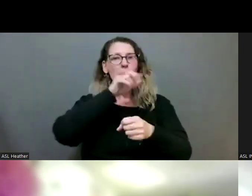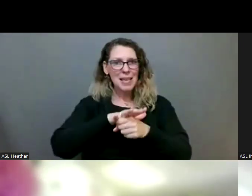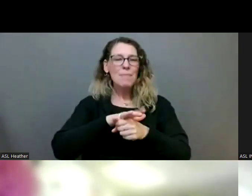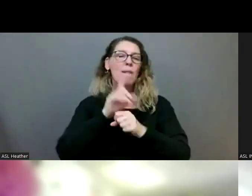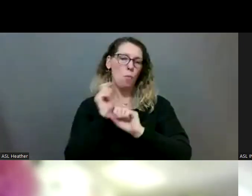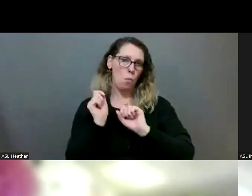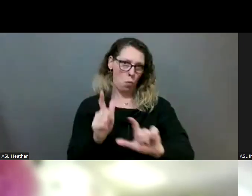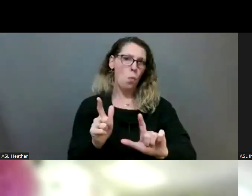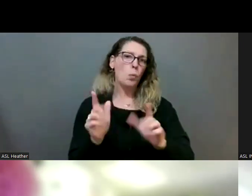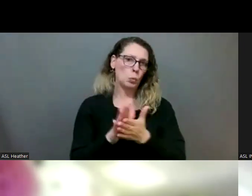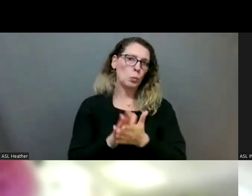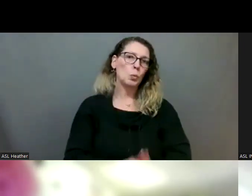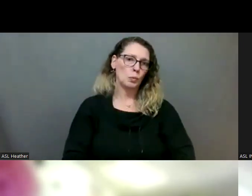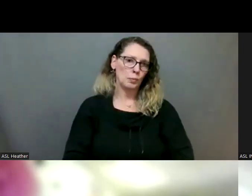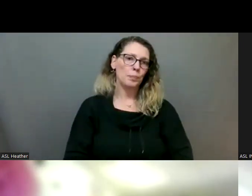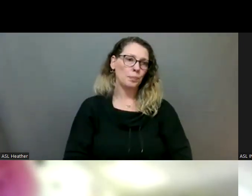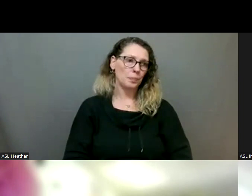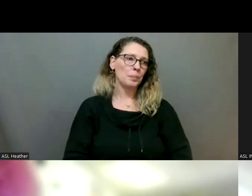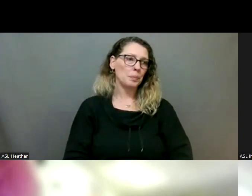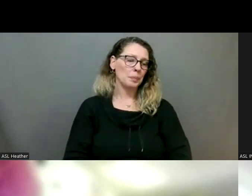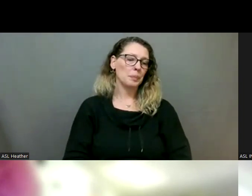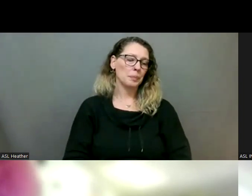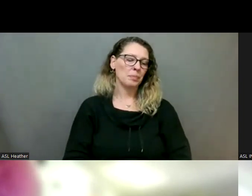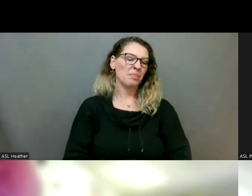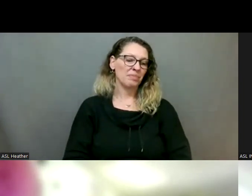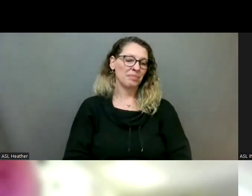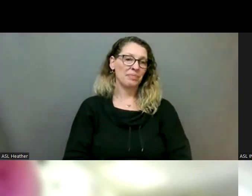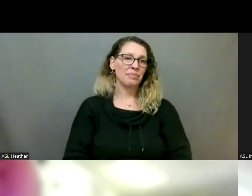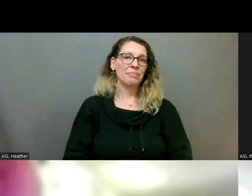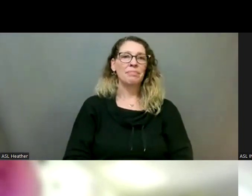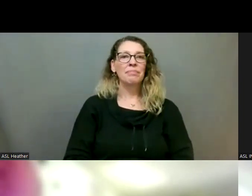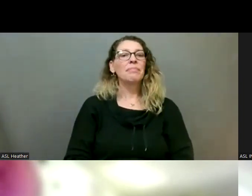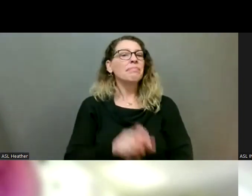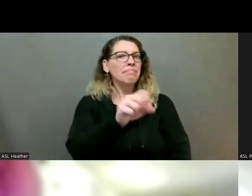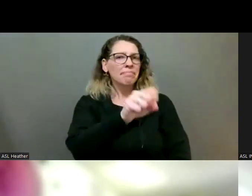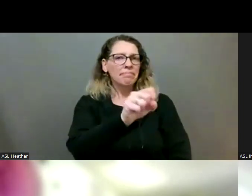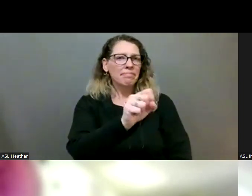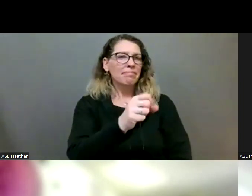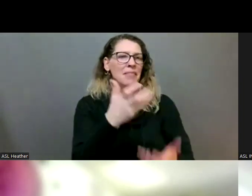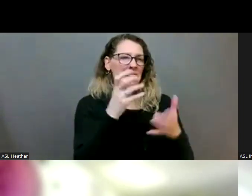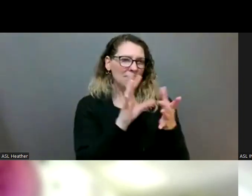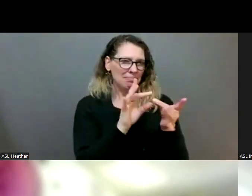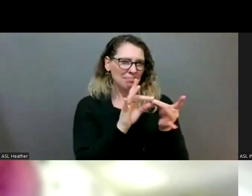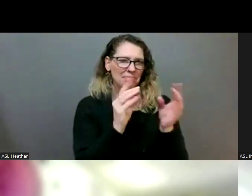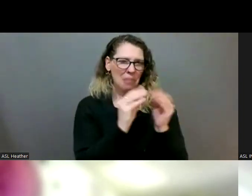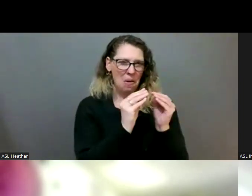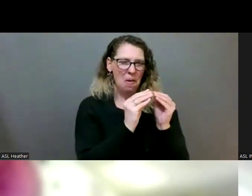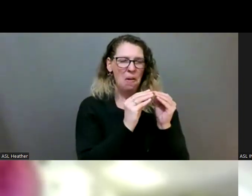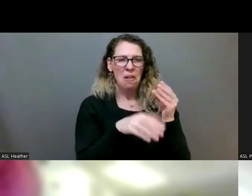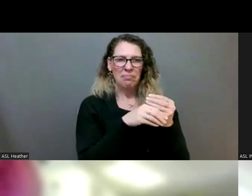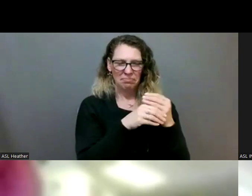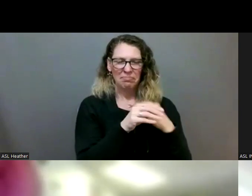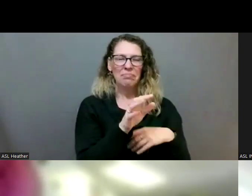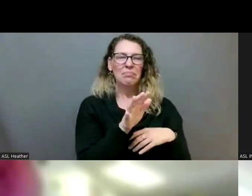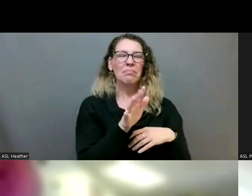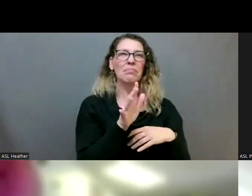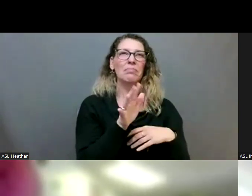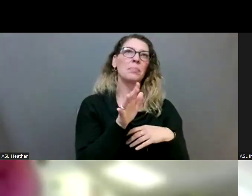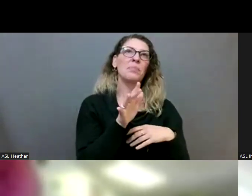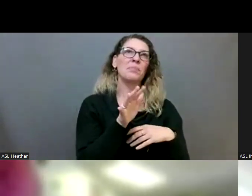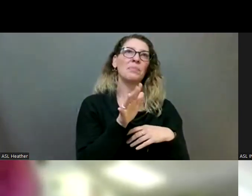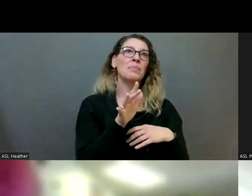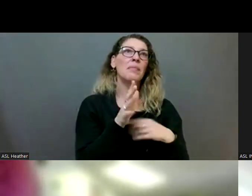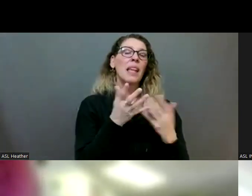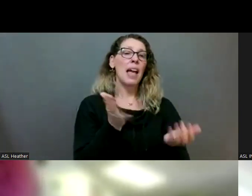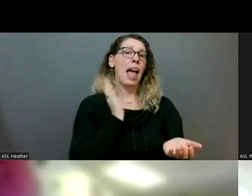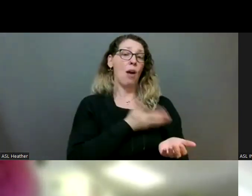sites yeah. And to speak a little bit more to that, that our professional development